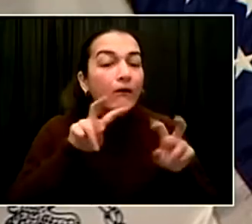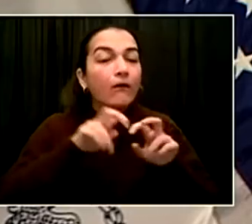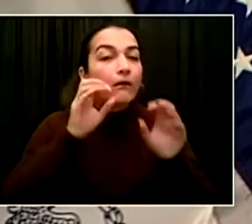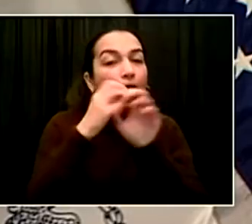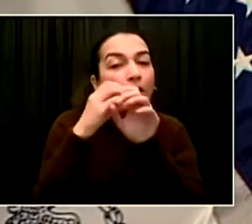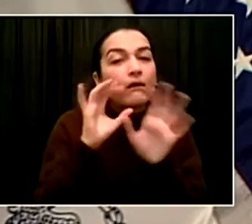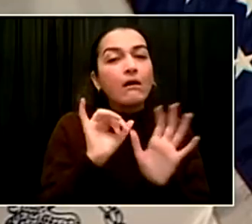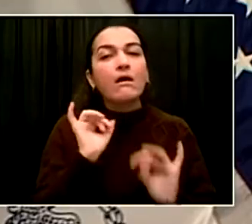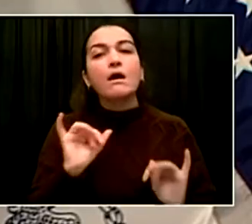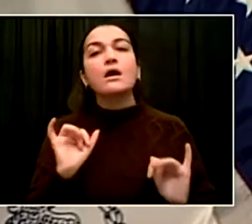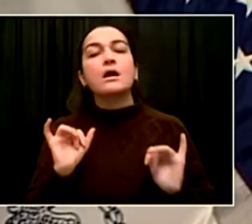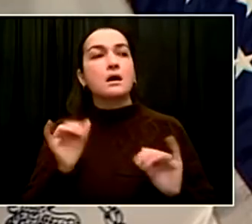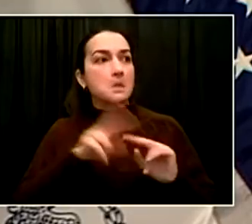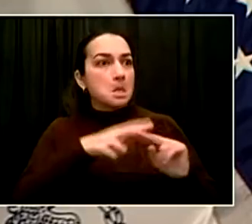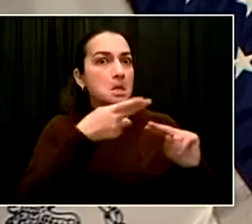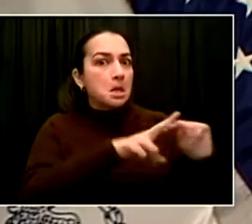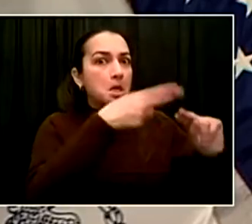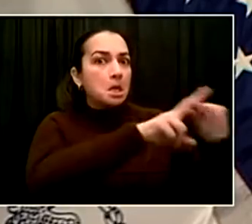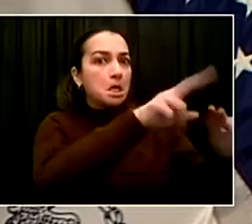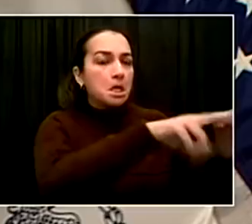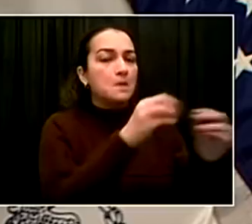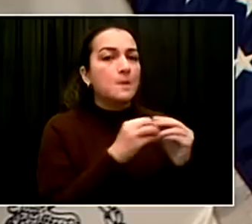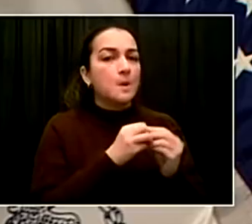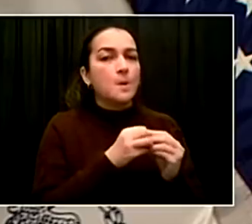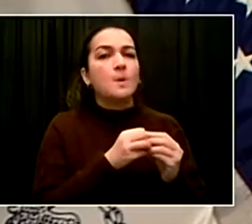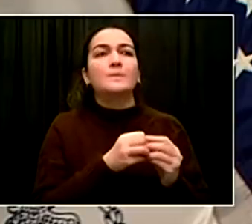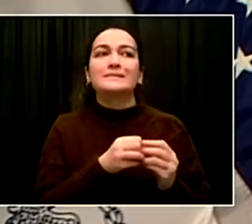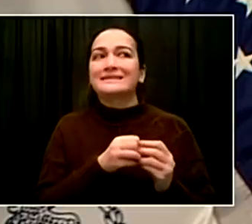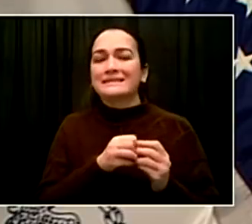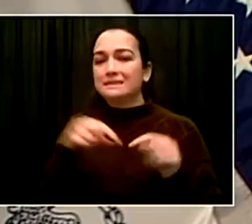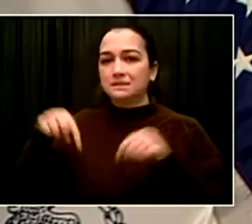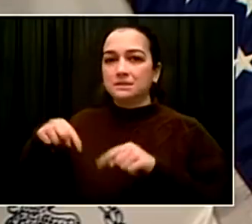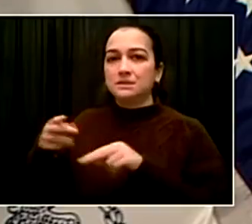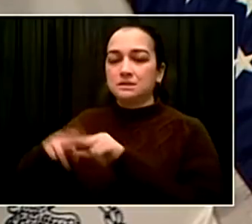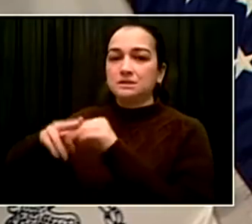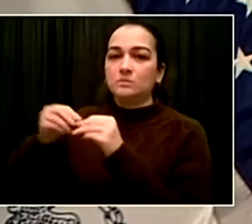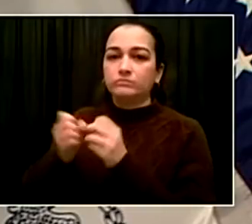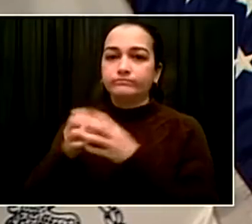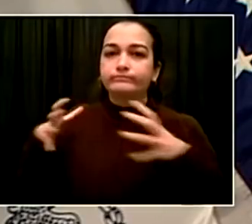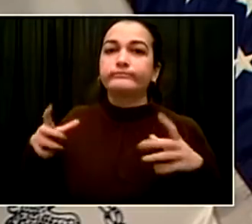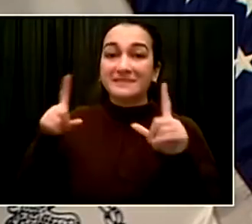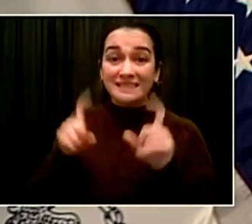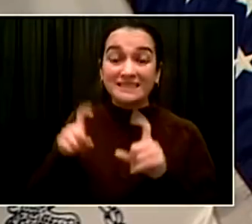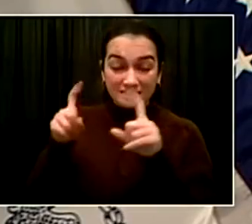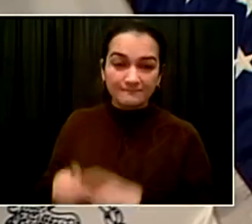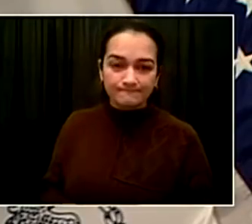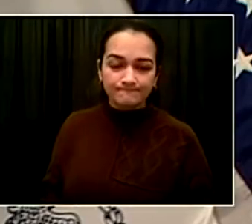WE'D BEEN RAMPING UP TESTING AND A WHOLE LOT MORE. THERE IS A LOT, YOU HEARD TESTS